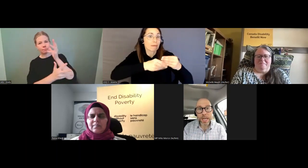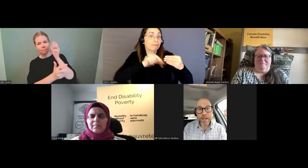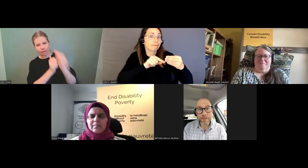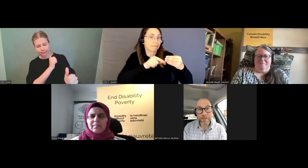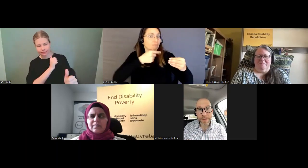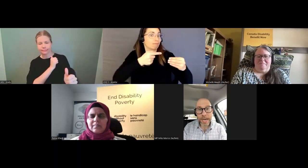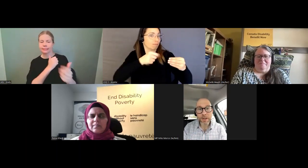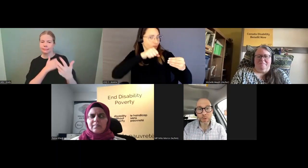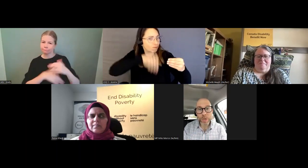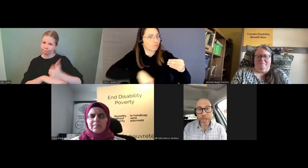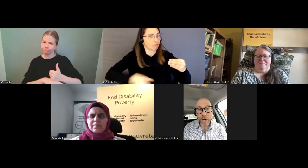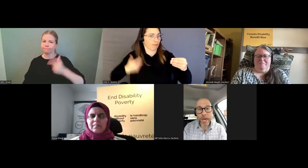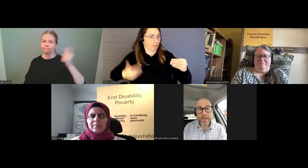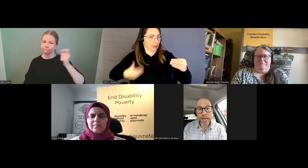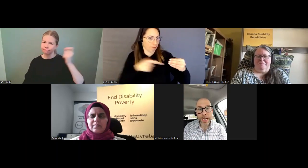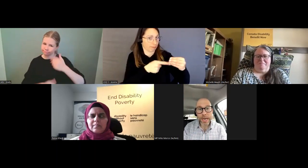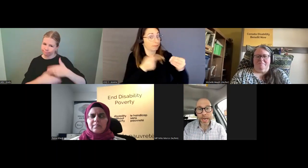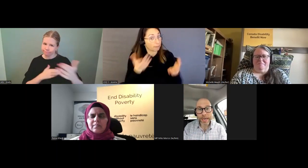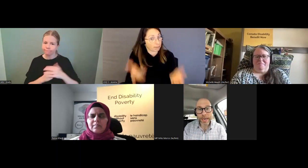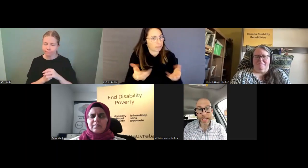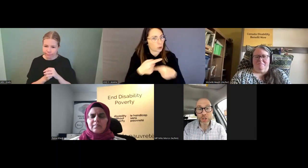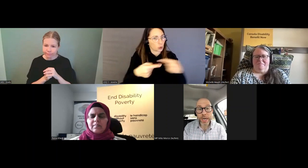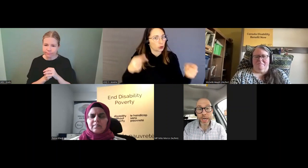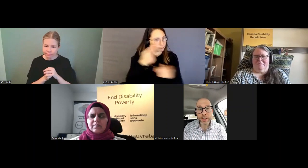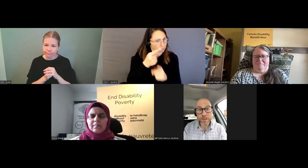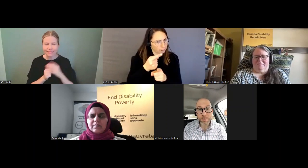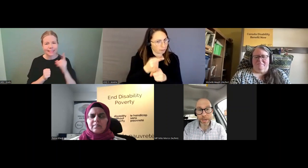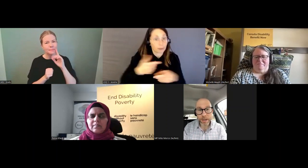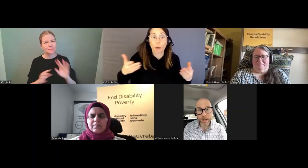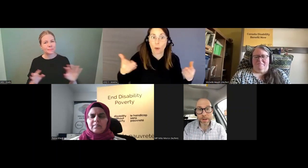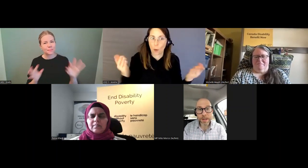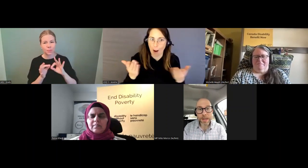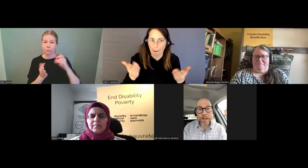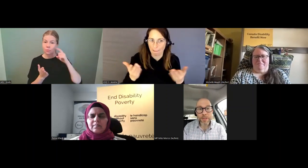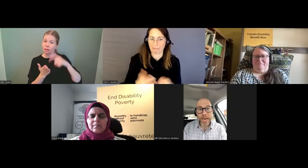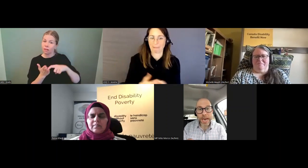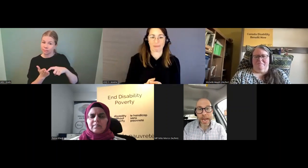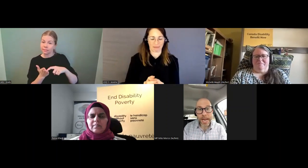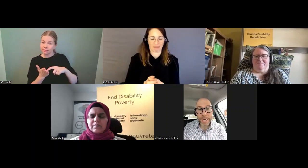THE FACT THAT WE GOT A CHANGE TO THE BILL THAT AS A REQUIREMENTREQUIREMENT -- ADDS A